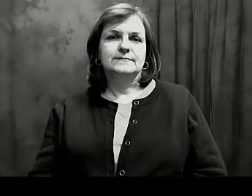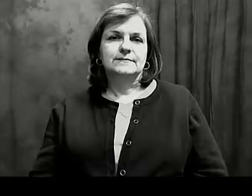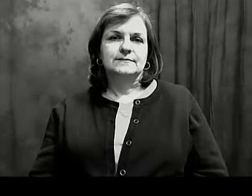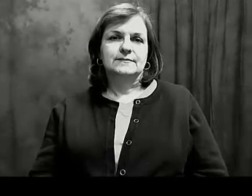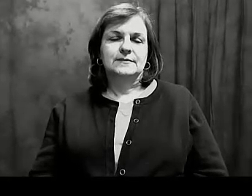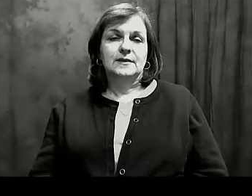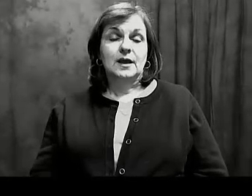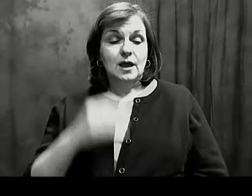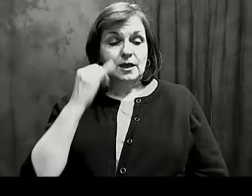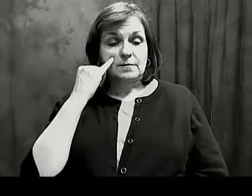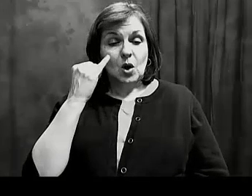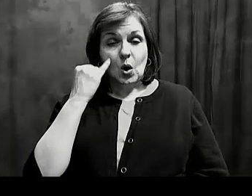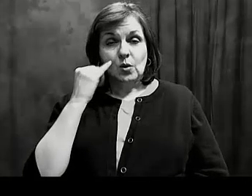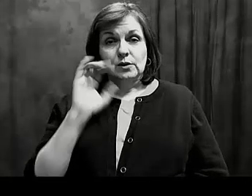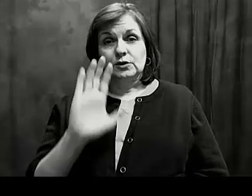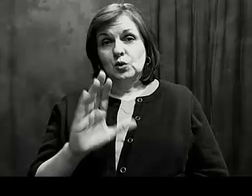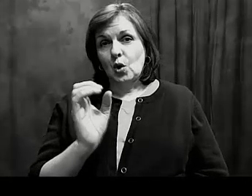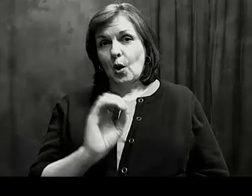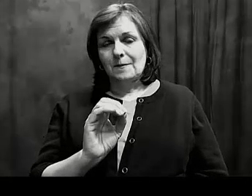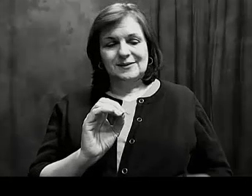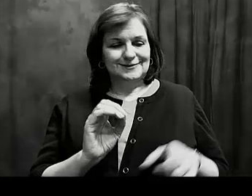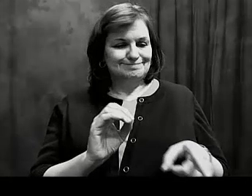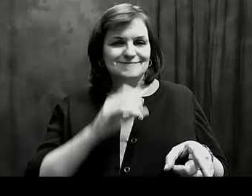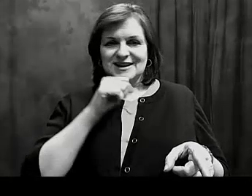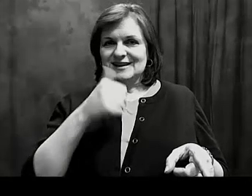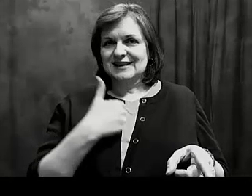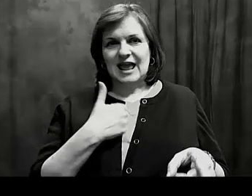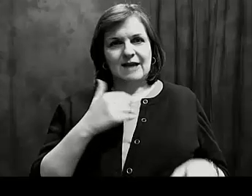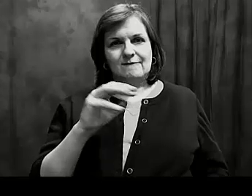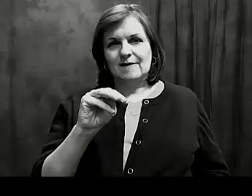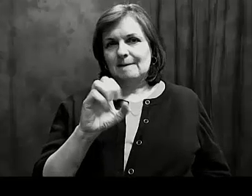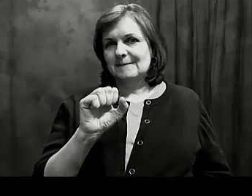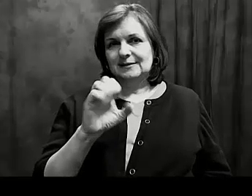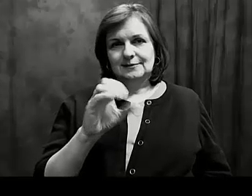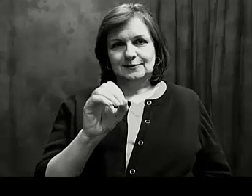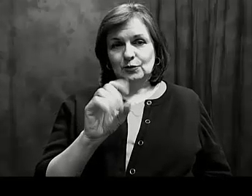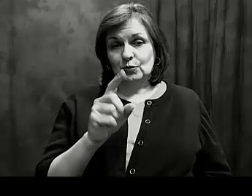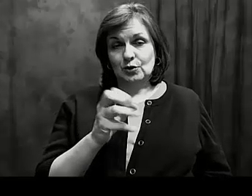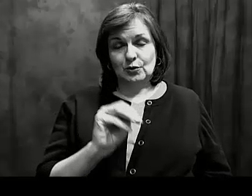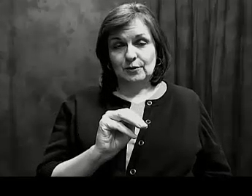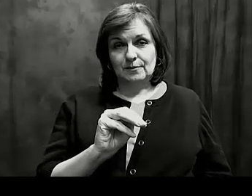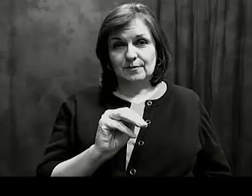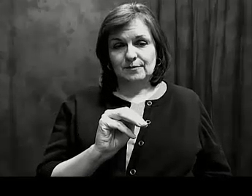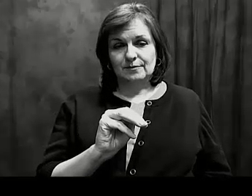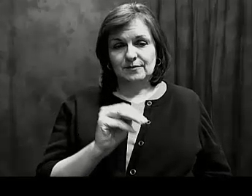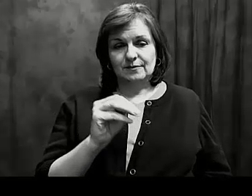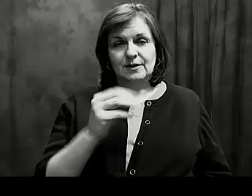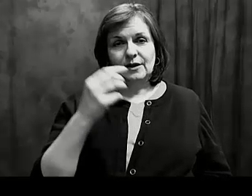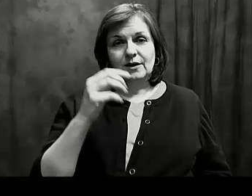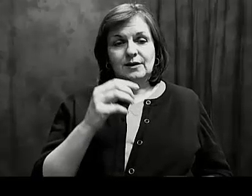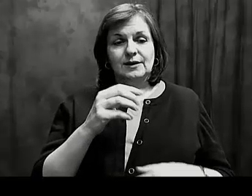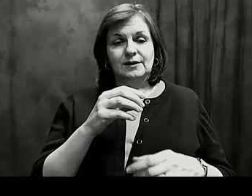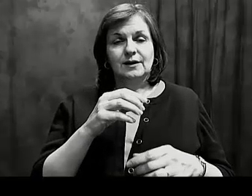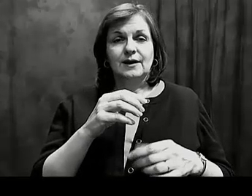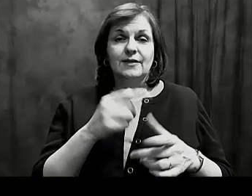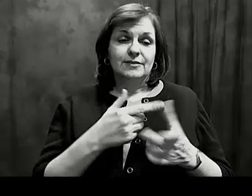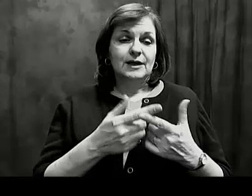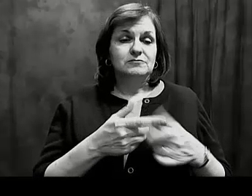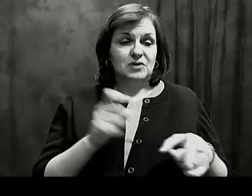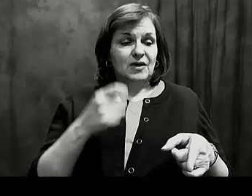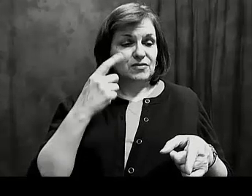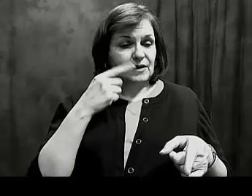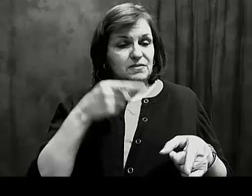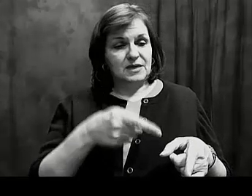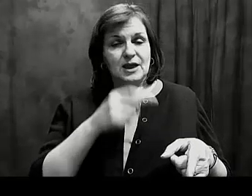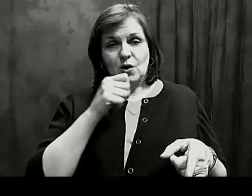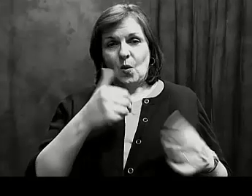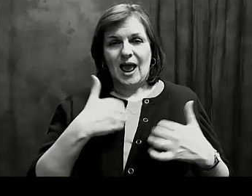so if you have an organism that is lacking a mesoderm like you do with our diploblasts you can think about them as lacking